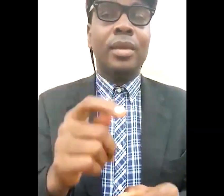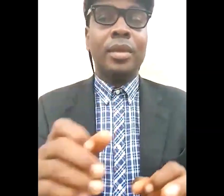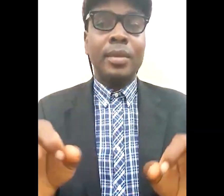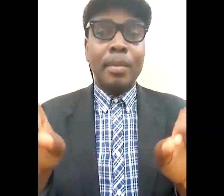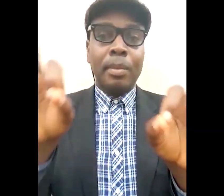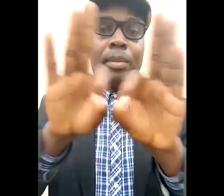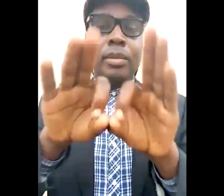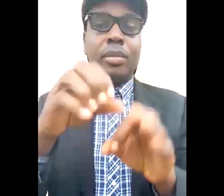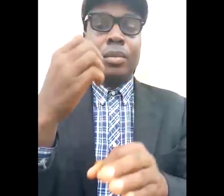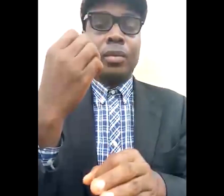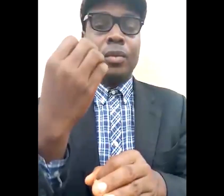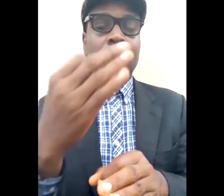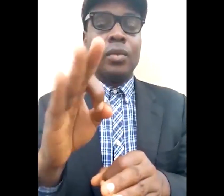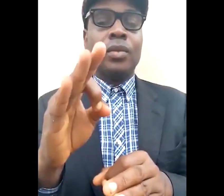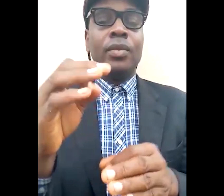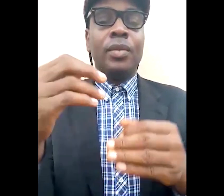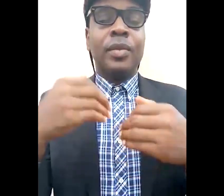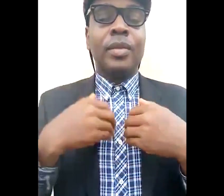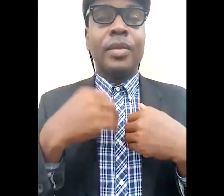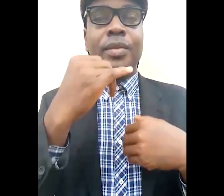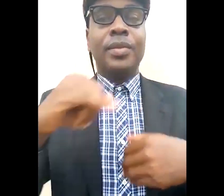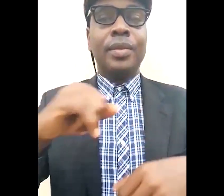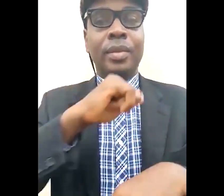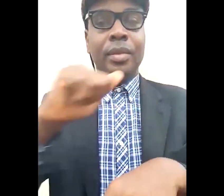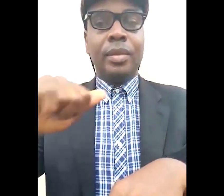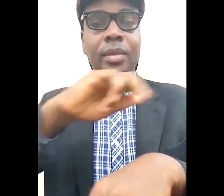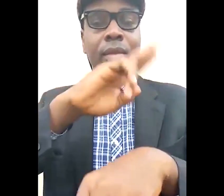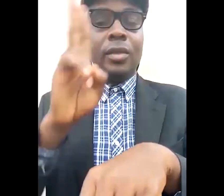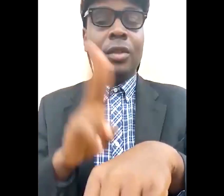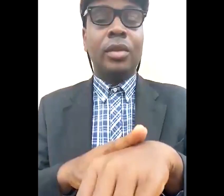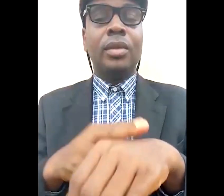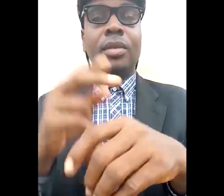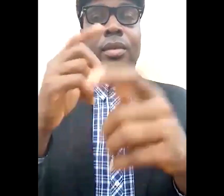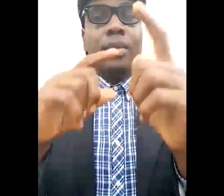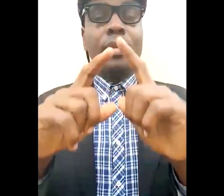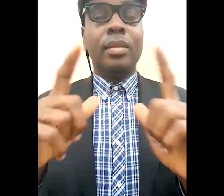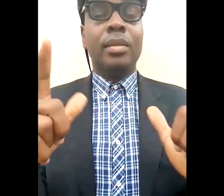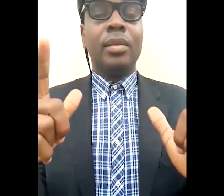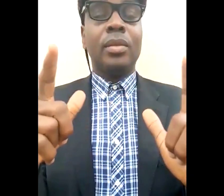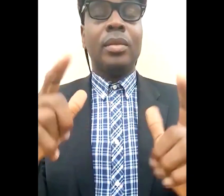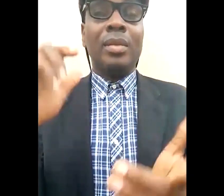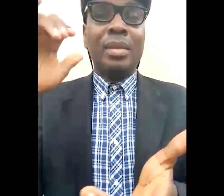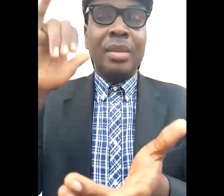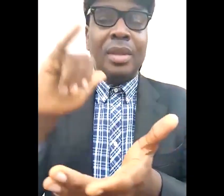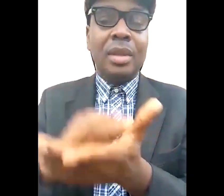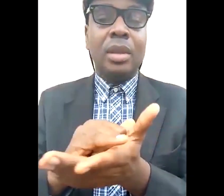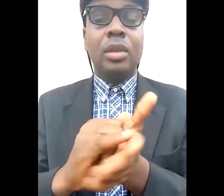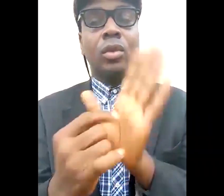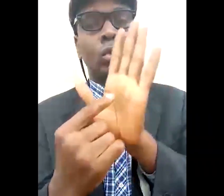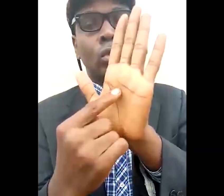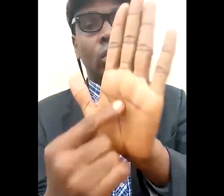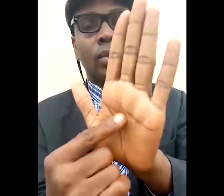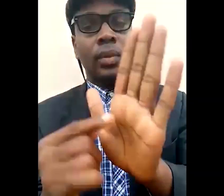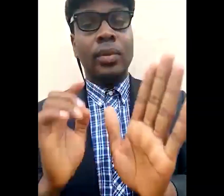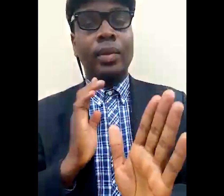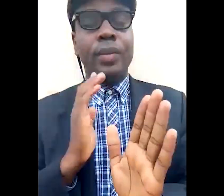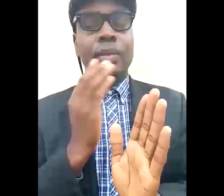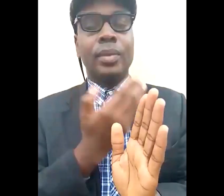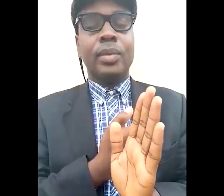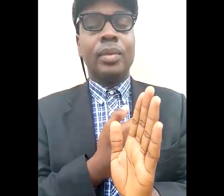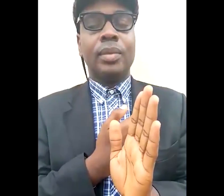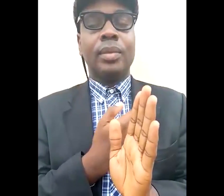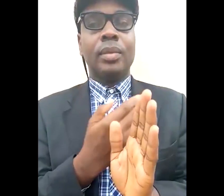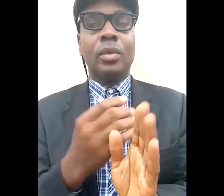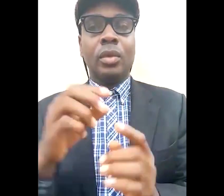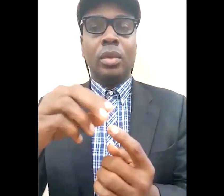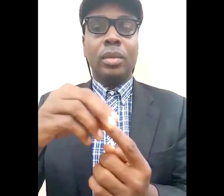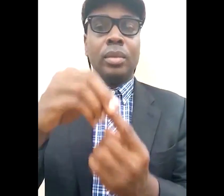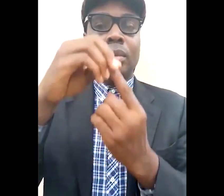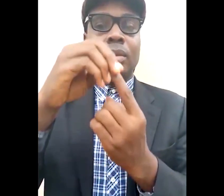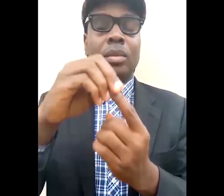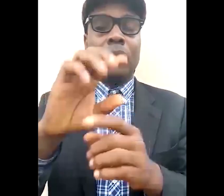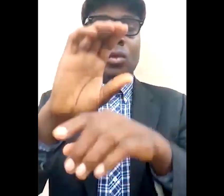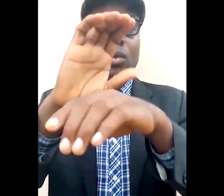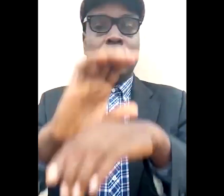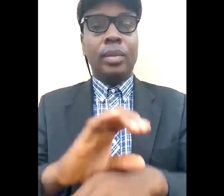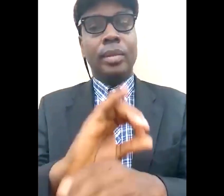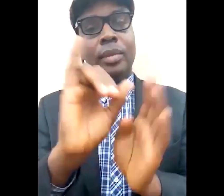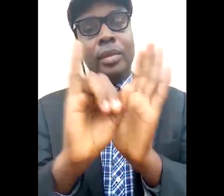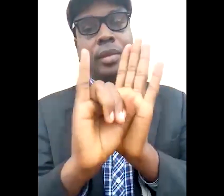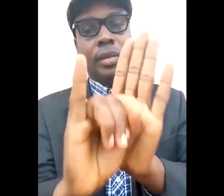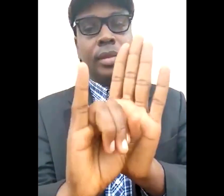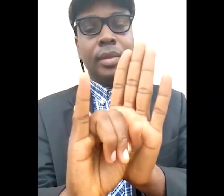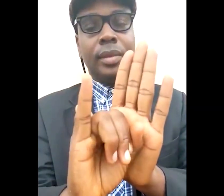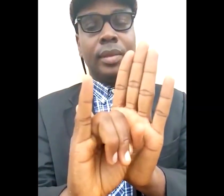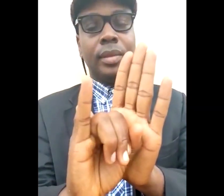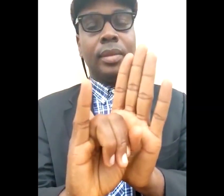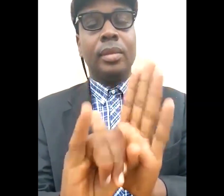see the importance of having a national sign language that portrays our unique cultural